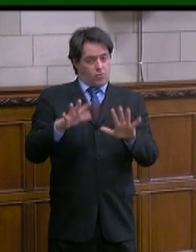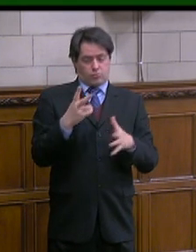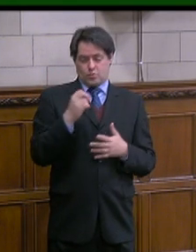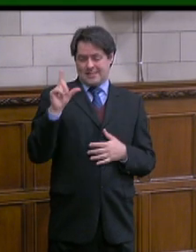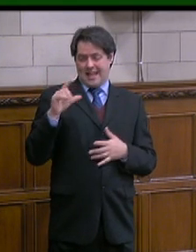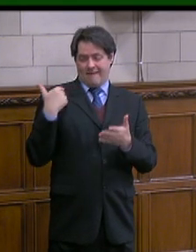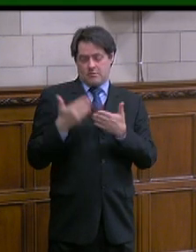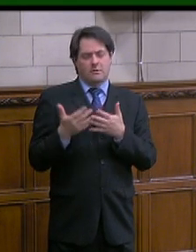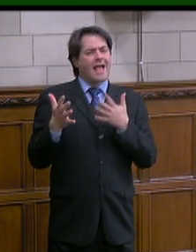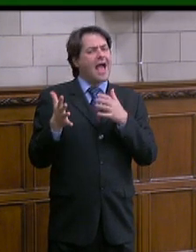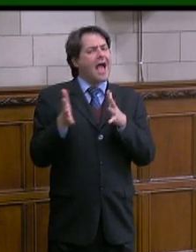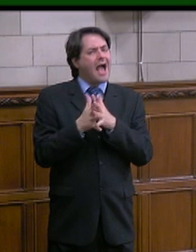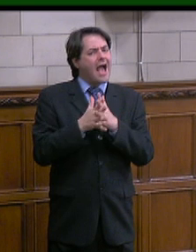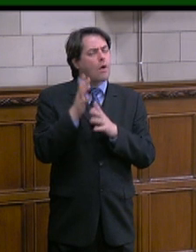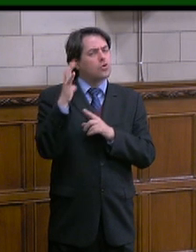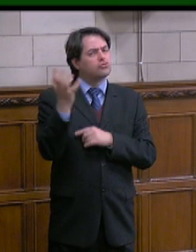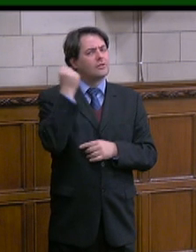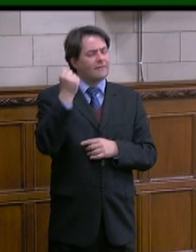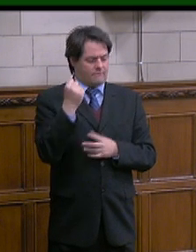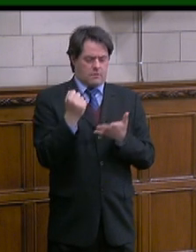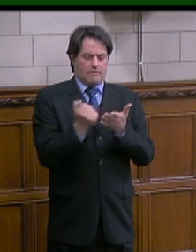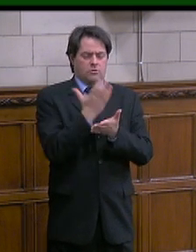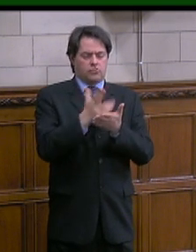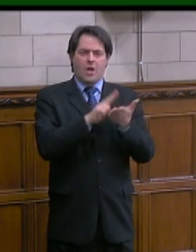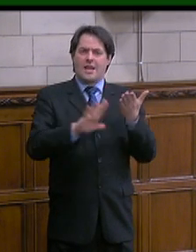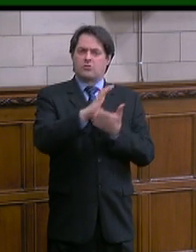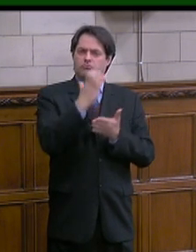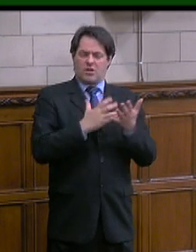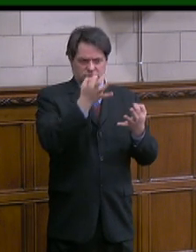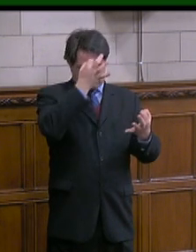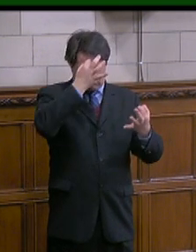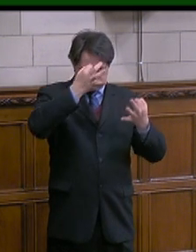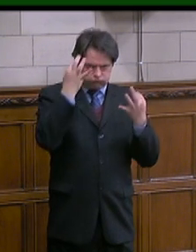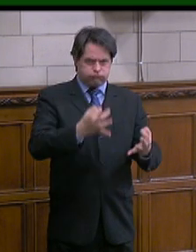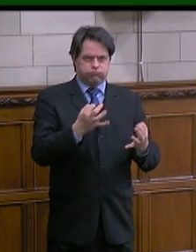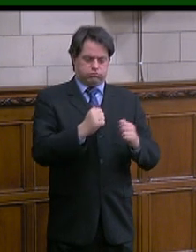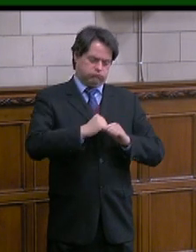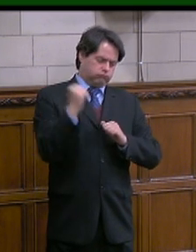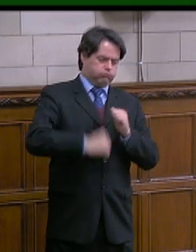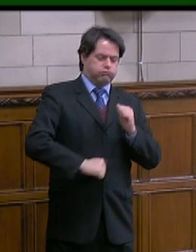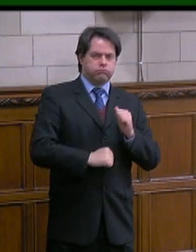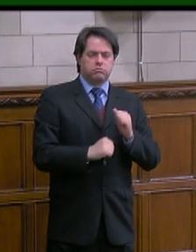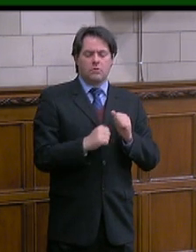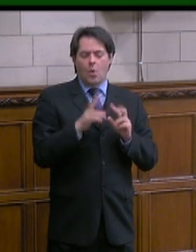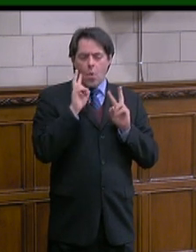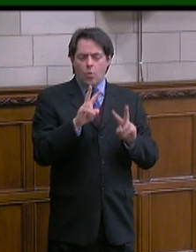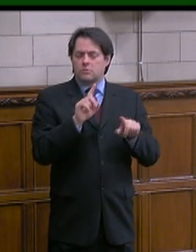To do that, we ensured that the national curriculum was rigorous. We looked at curriculum design in the most successful education jurisdictions across